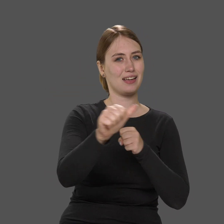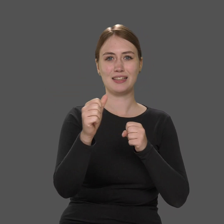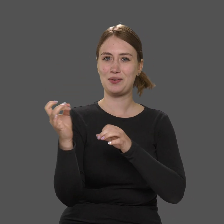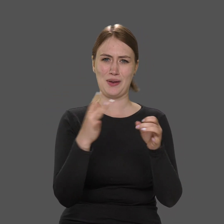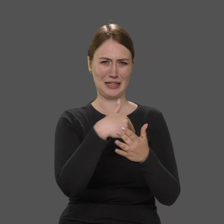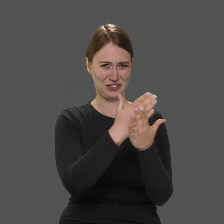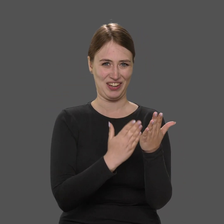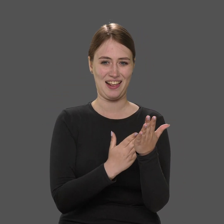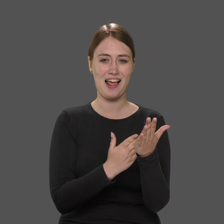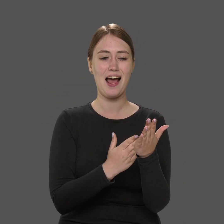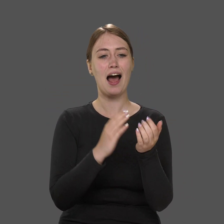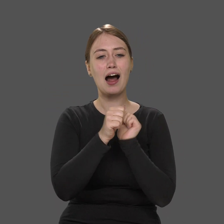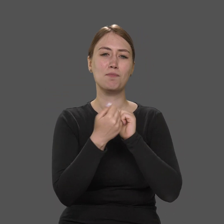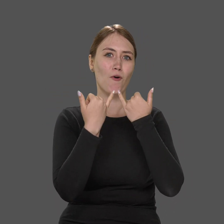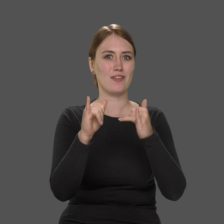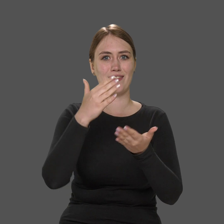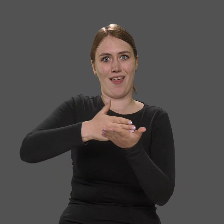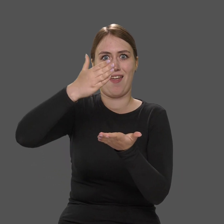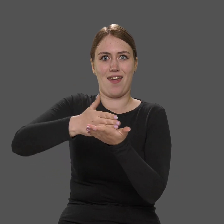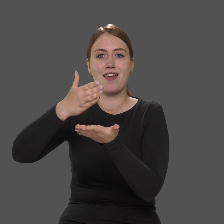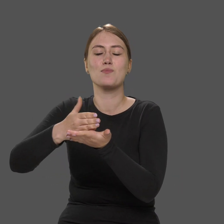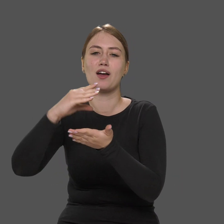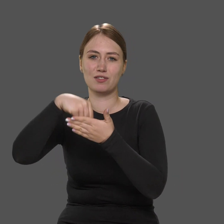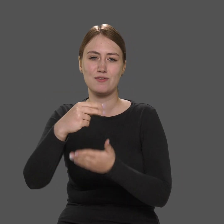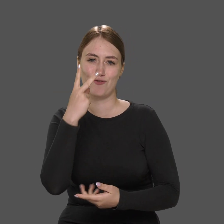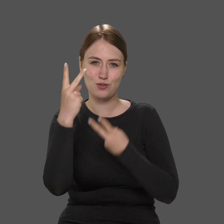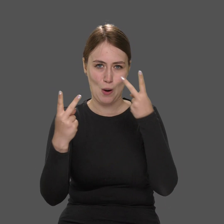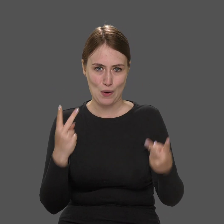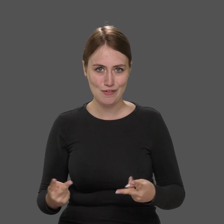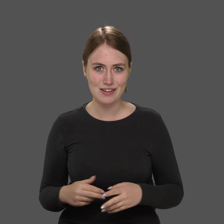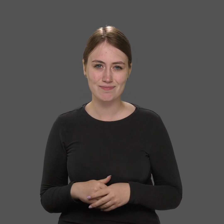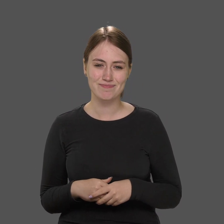or any other visual rhythm."